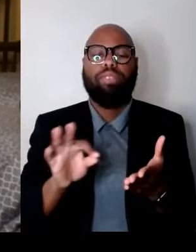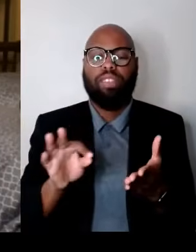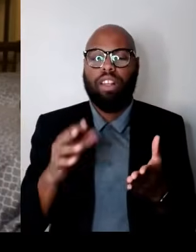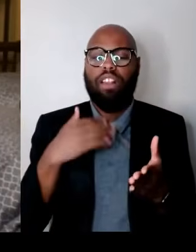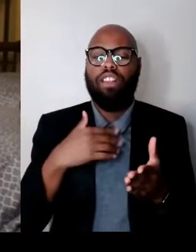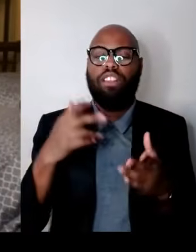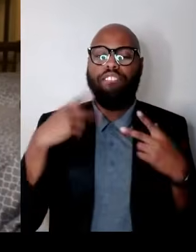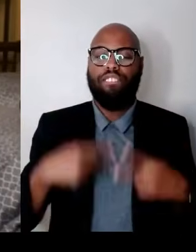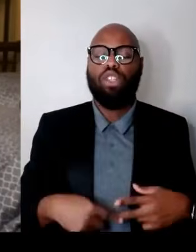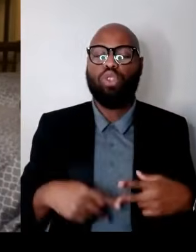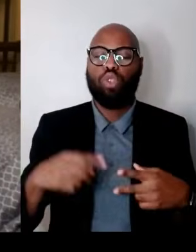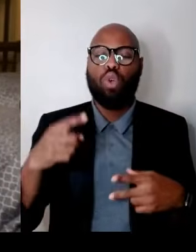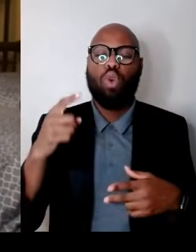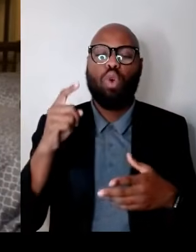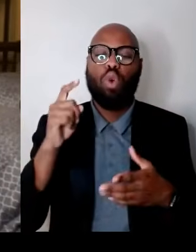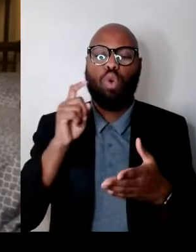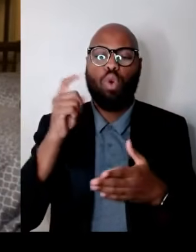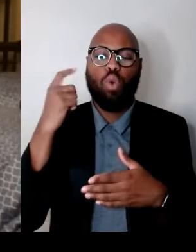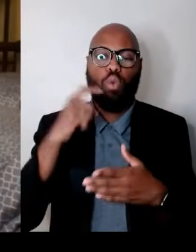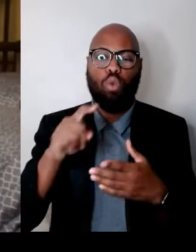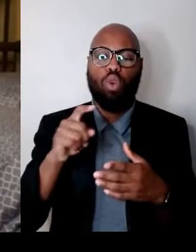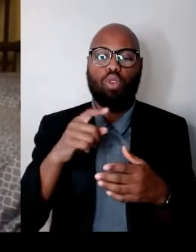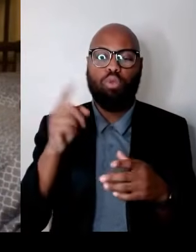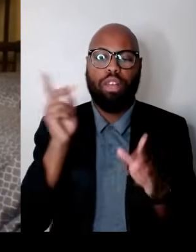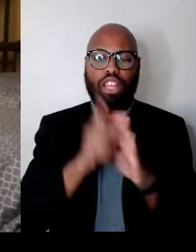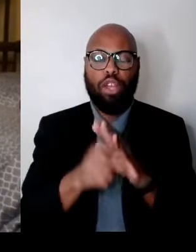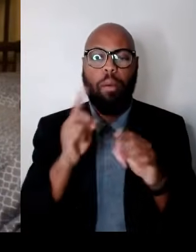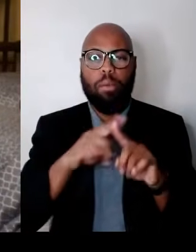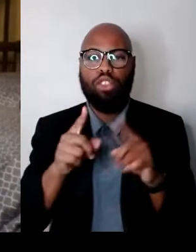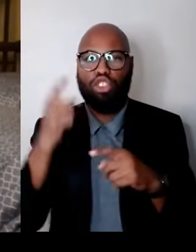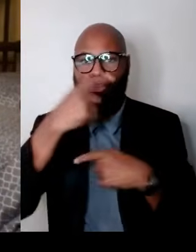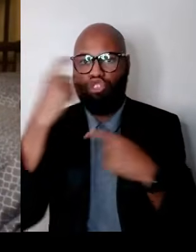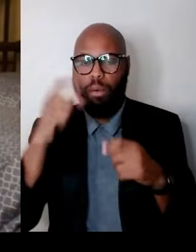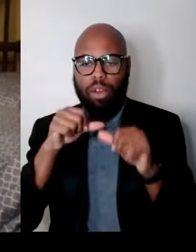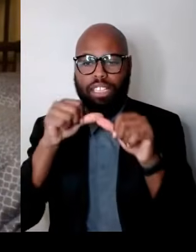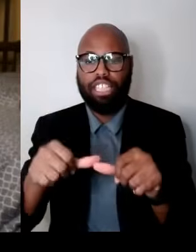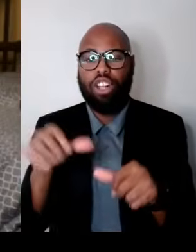but the trauma will go on as the indigenous people say for seven generations.